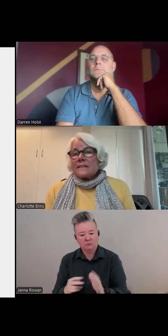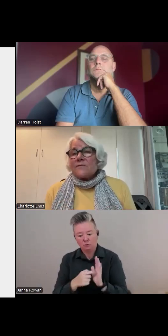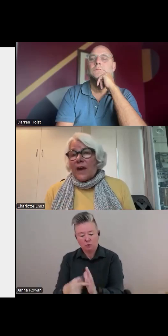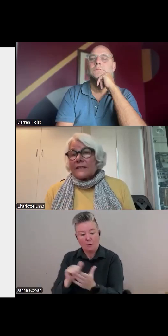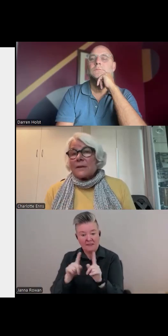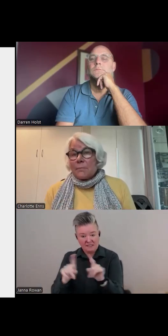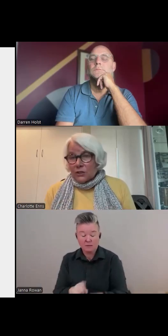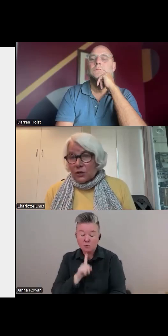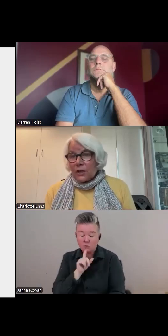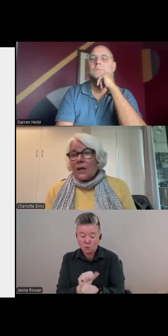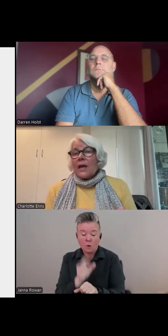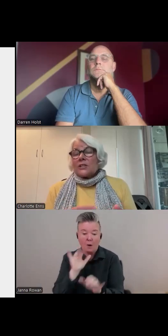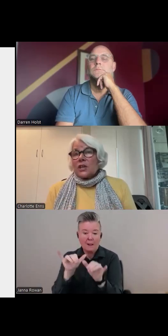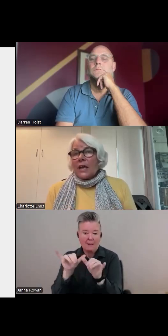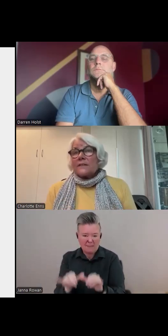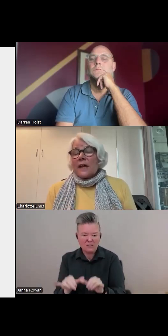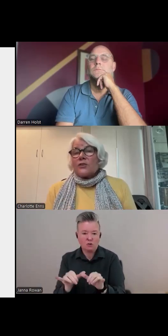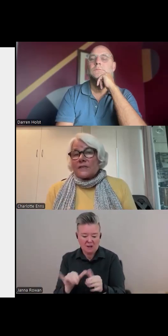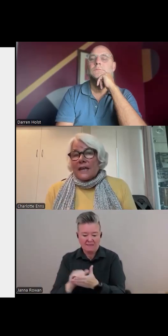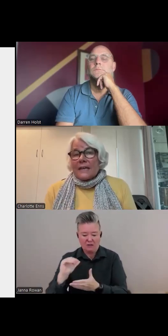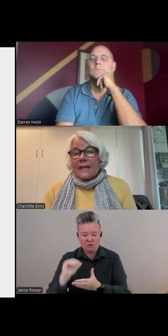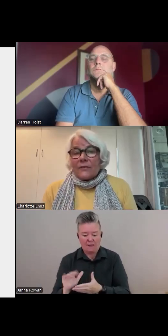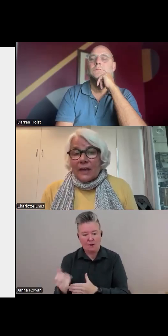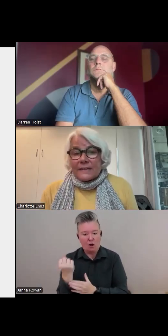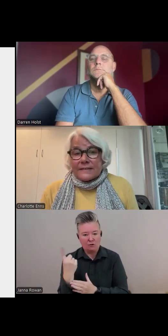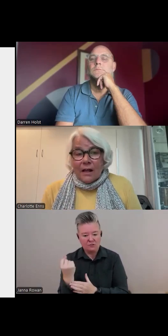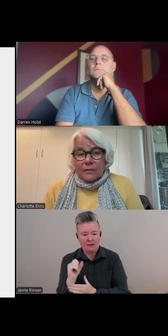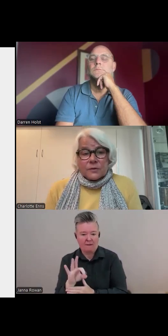does in fact measure a child's understanding of ASL.